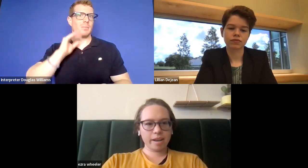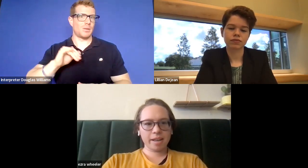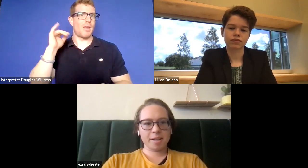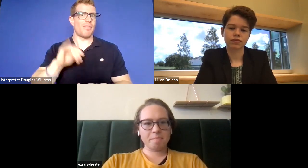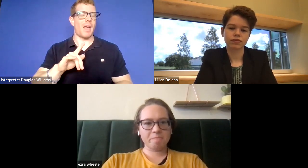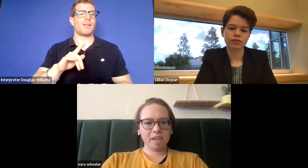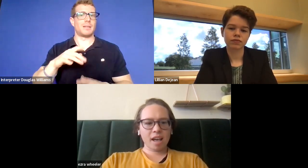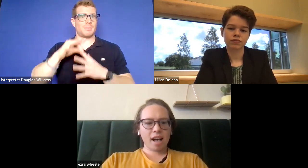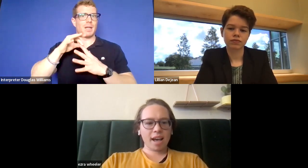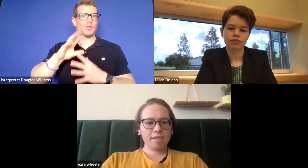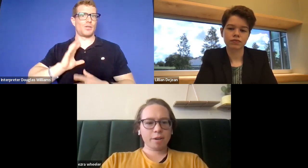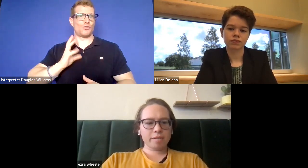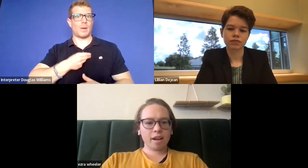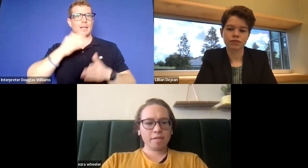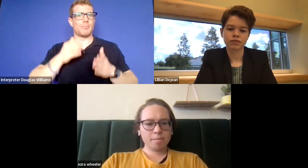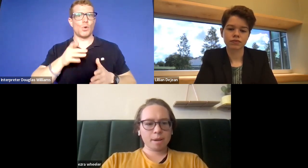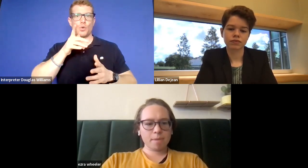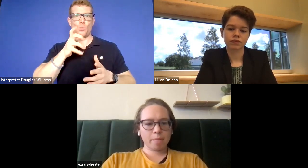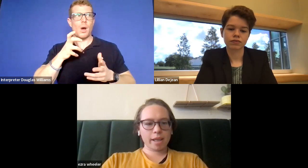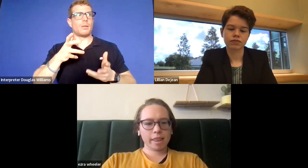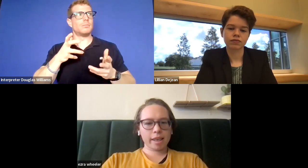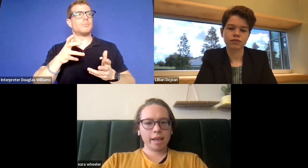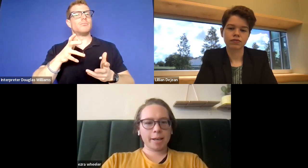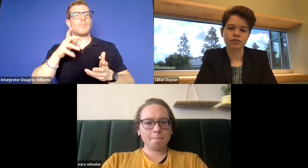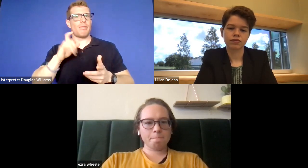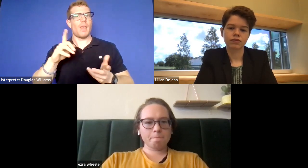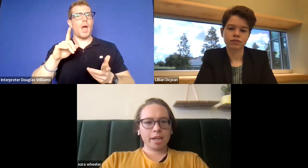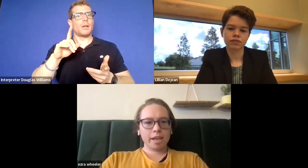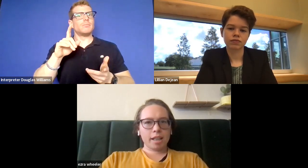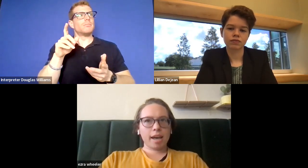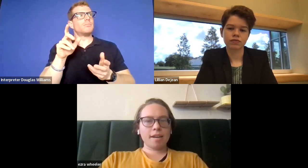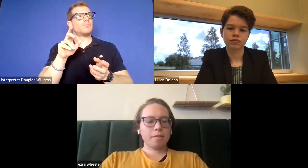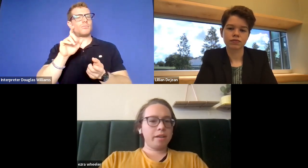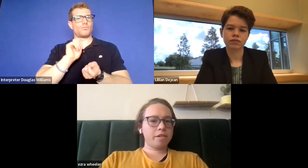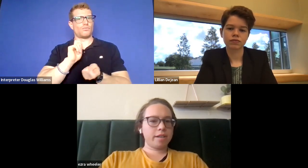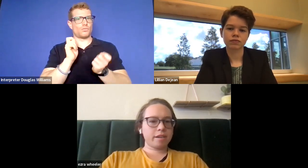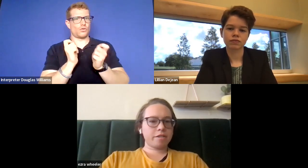I have always often been met with that I don't need to transition.